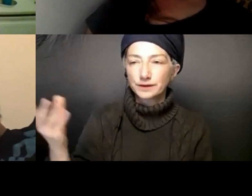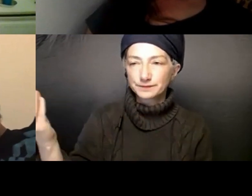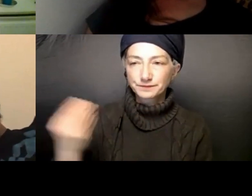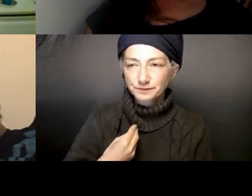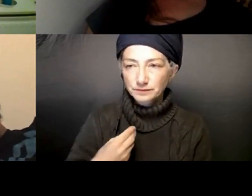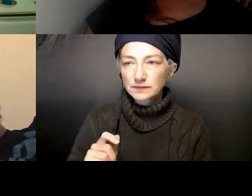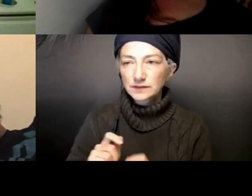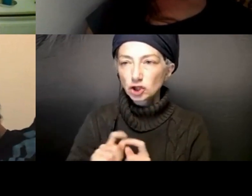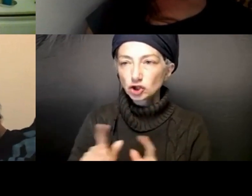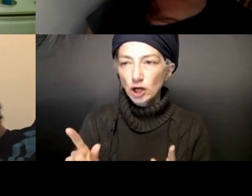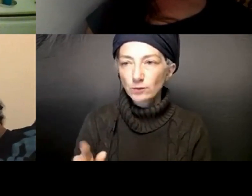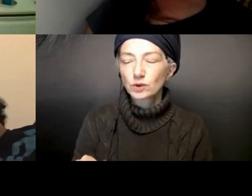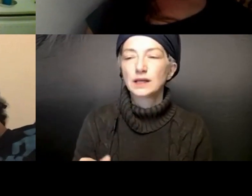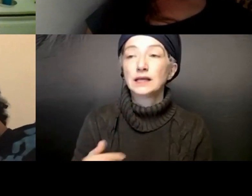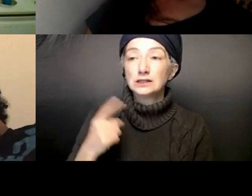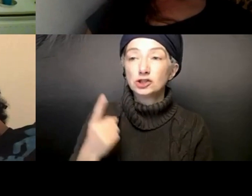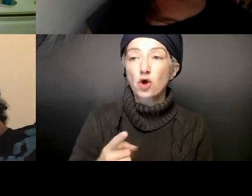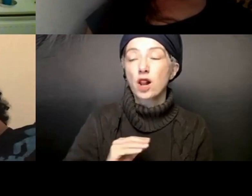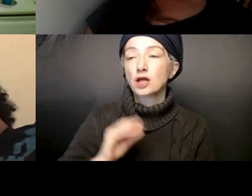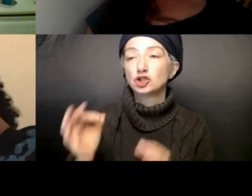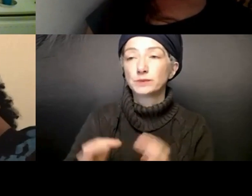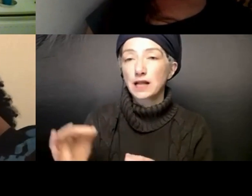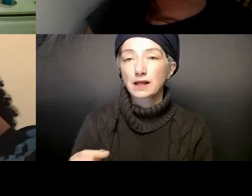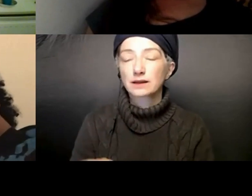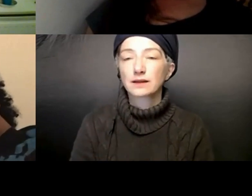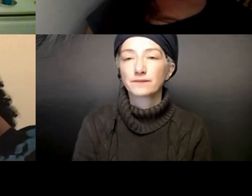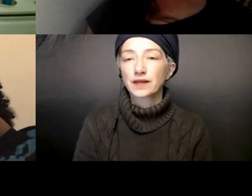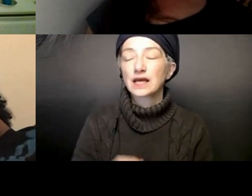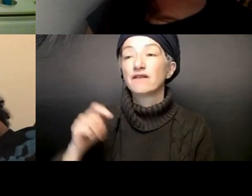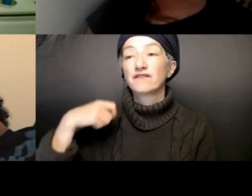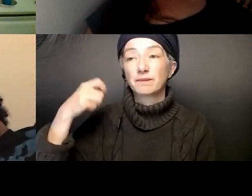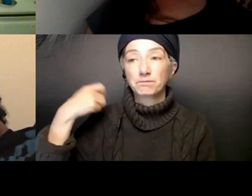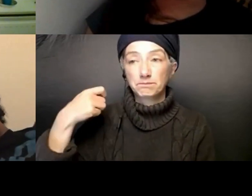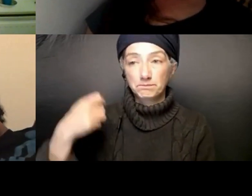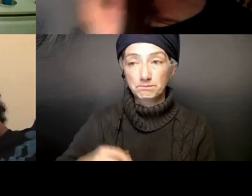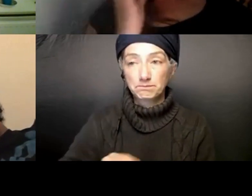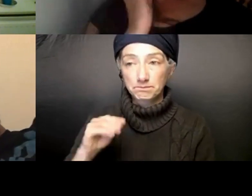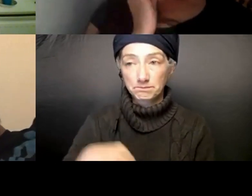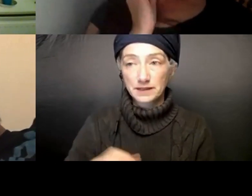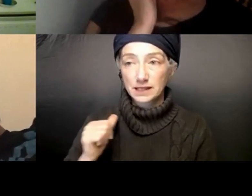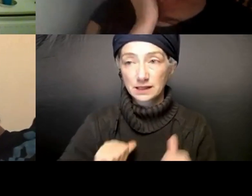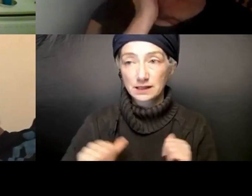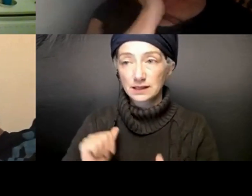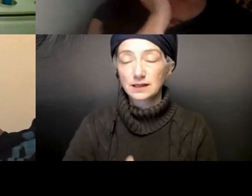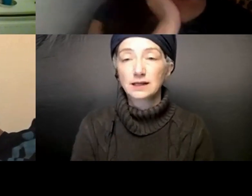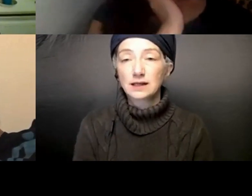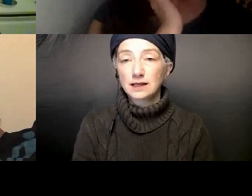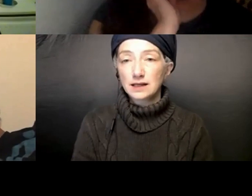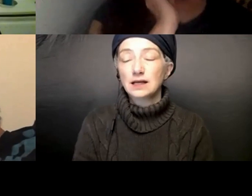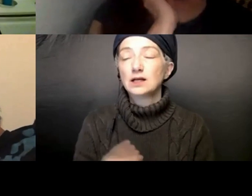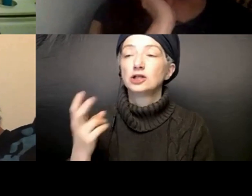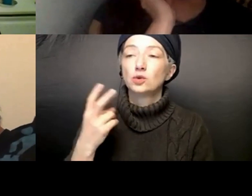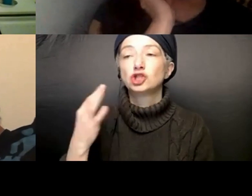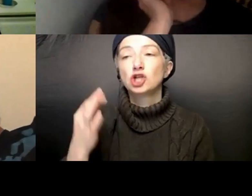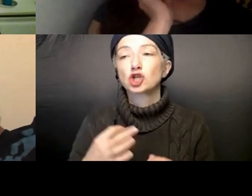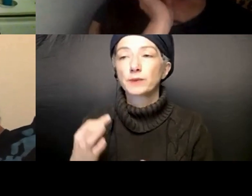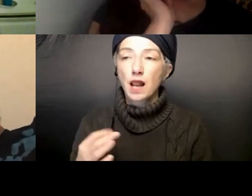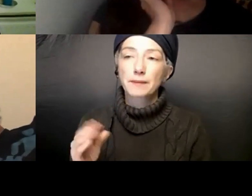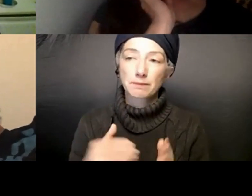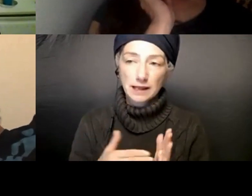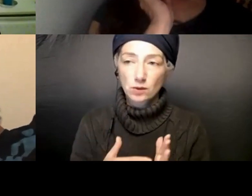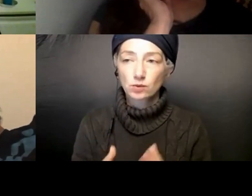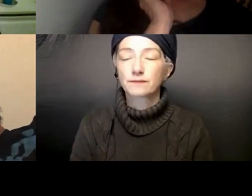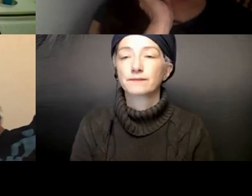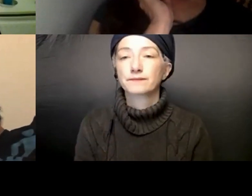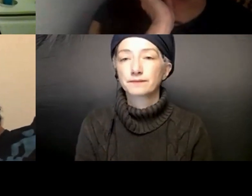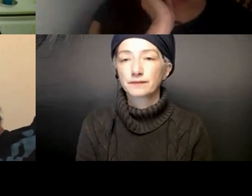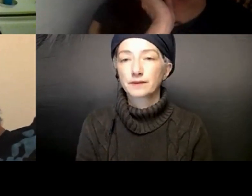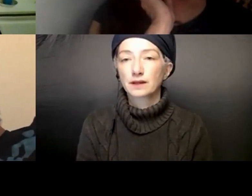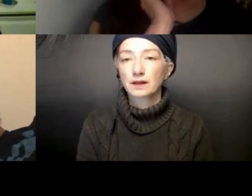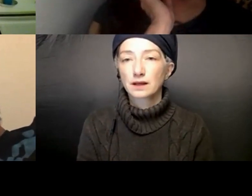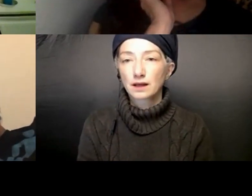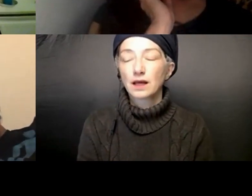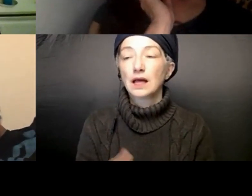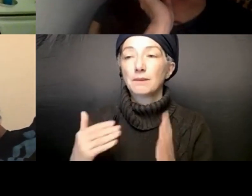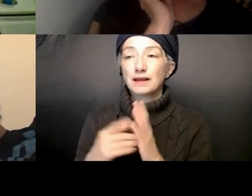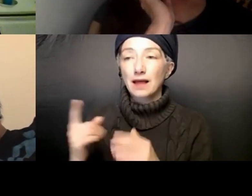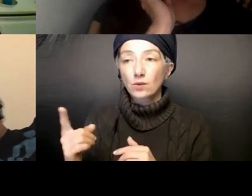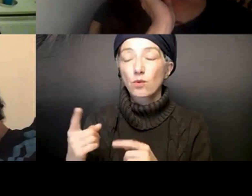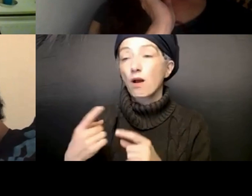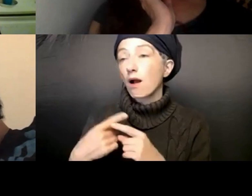to play a part in a movie. And they were looking for a disabled actor. The disability did not match with mine at all.